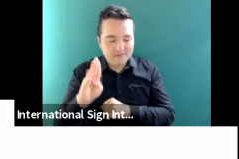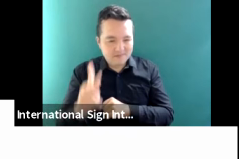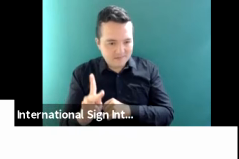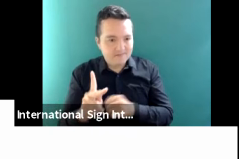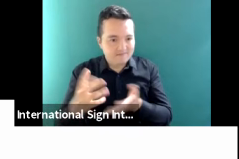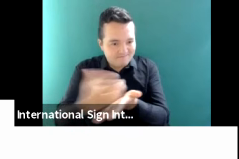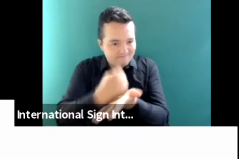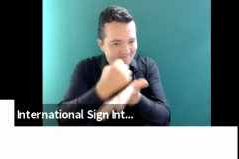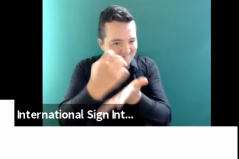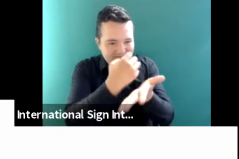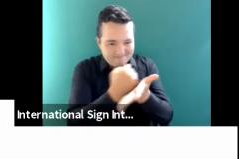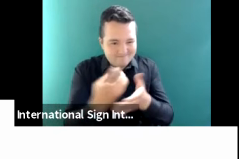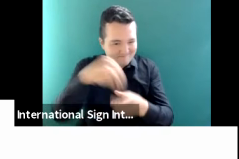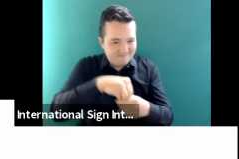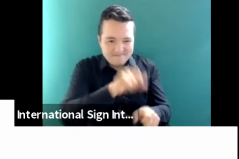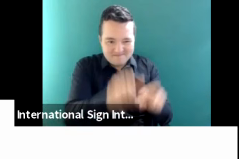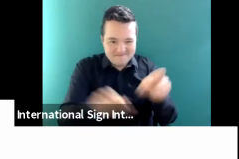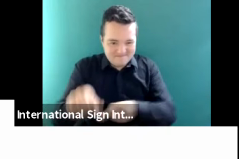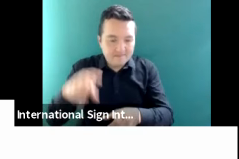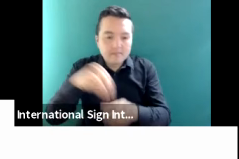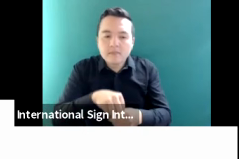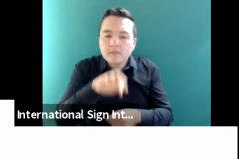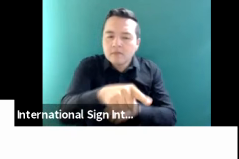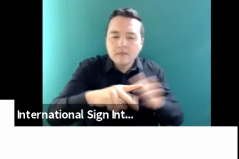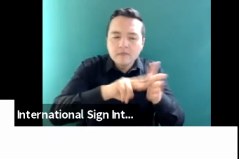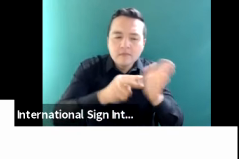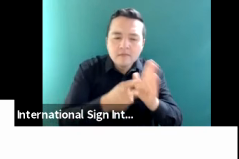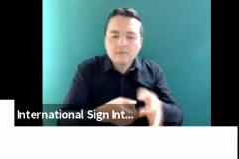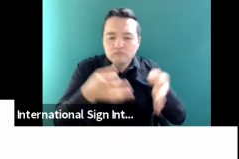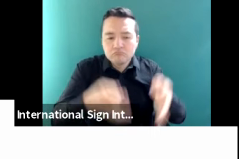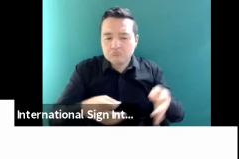But overall, there is a correlation between the GDP per capita in their index score.